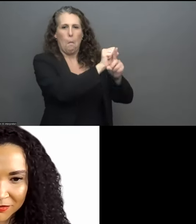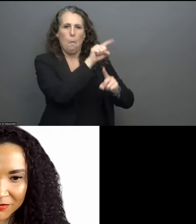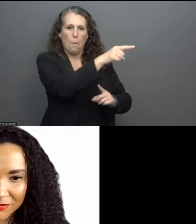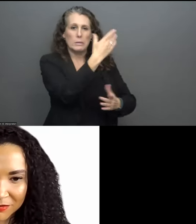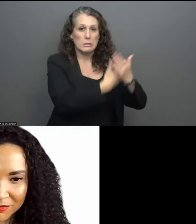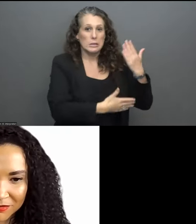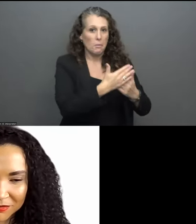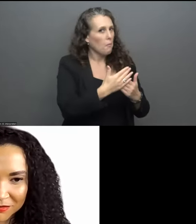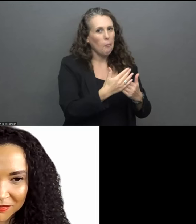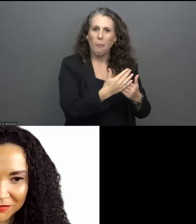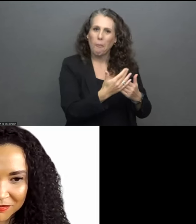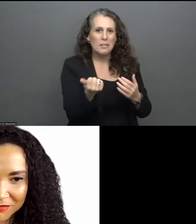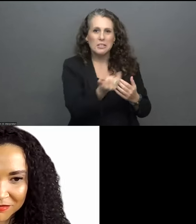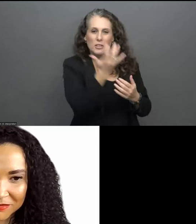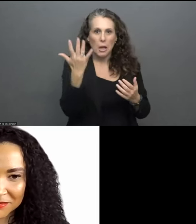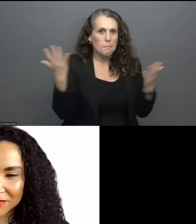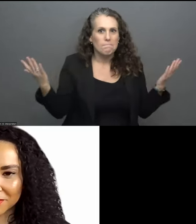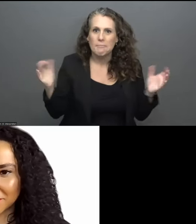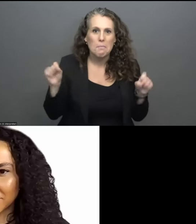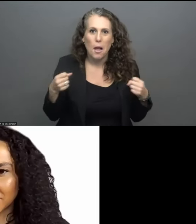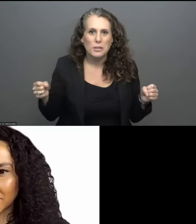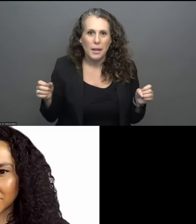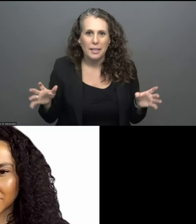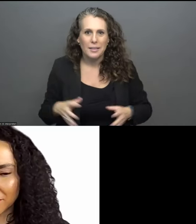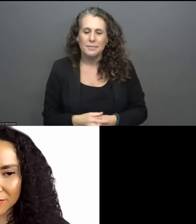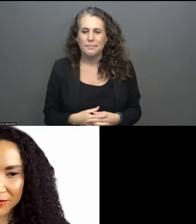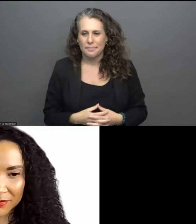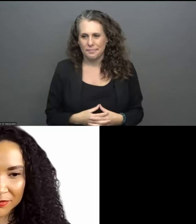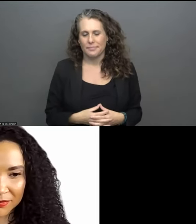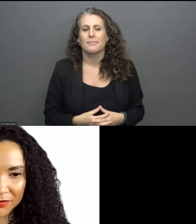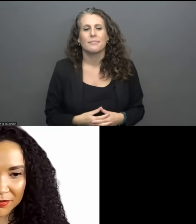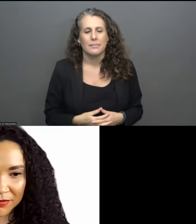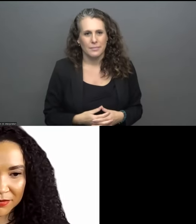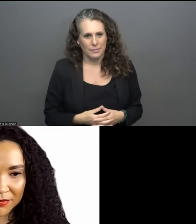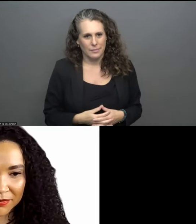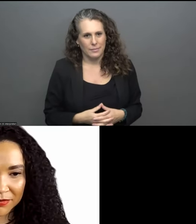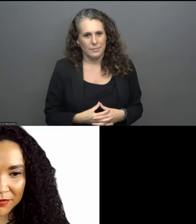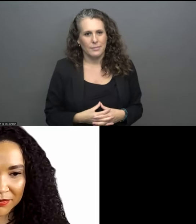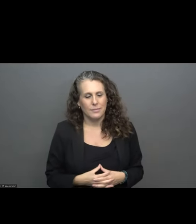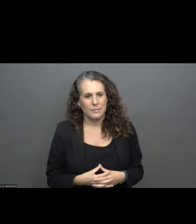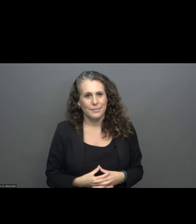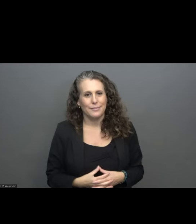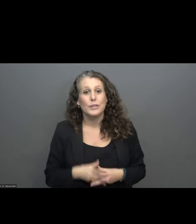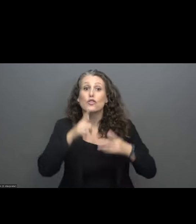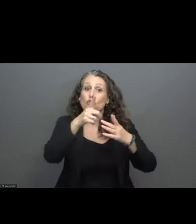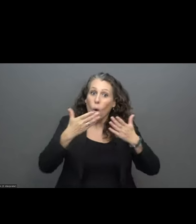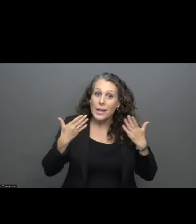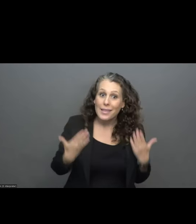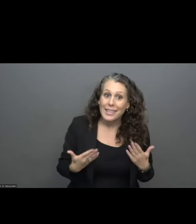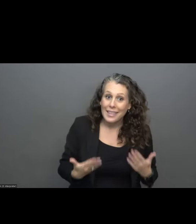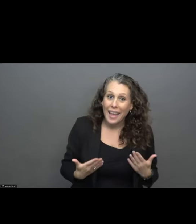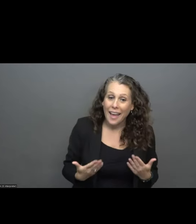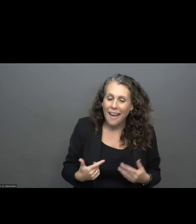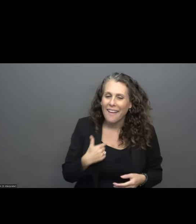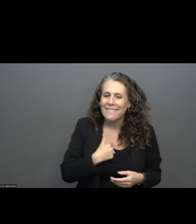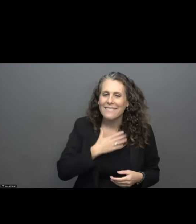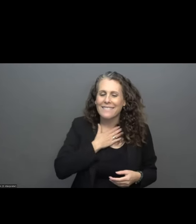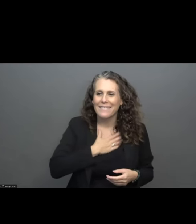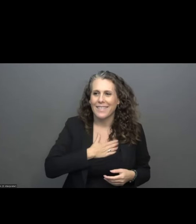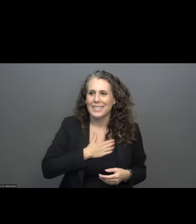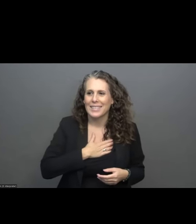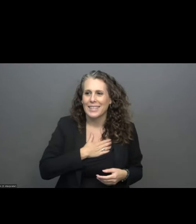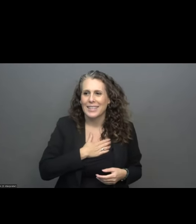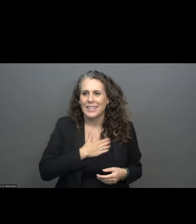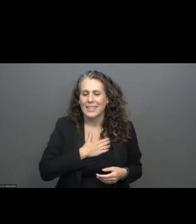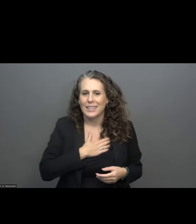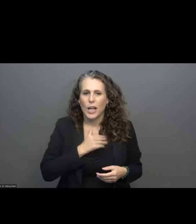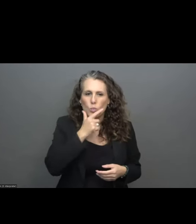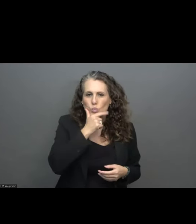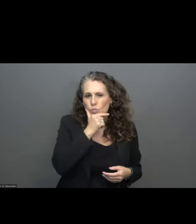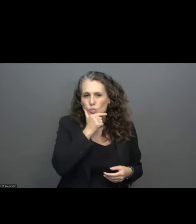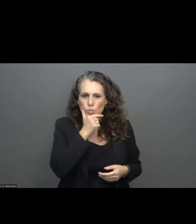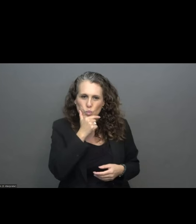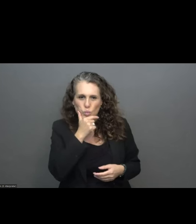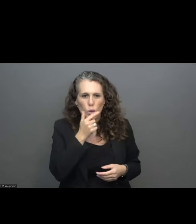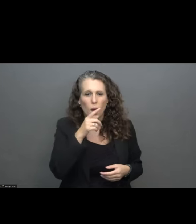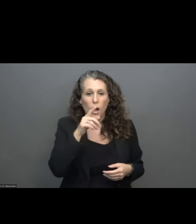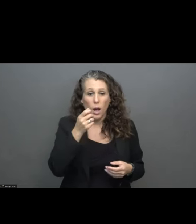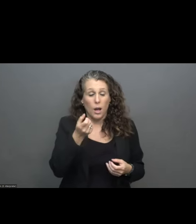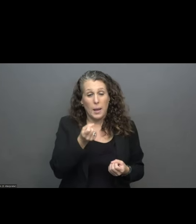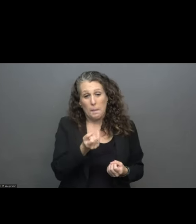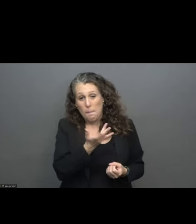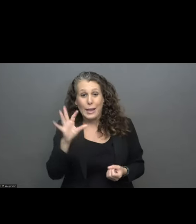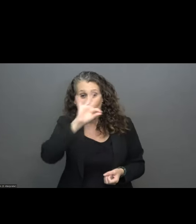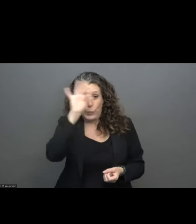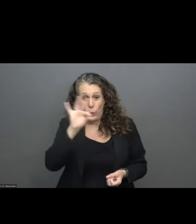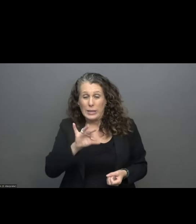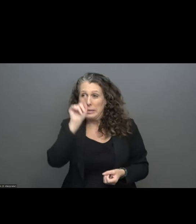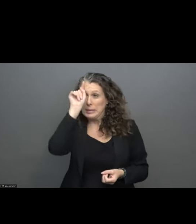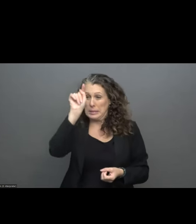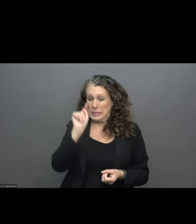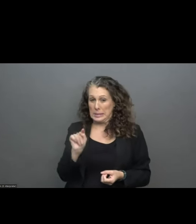liaison the capper on NBC blah Jovian is element now civil a permit a Patsy August show happens